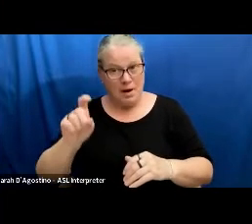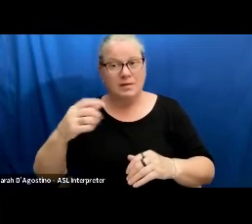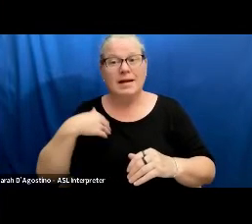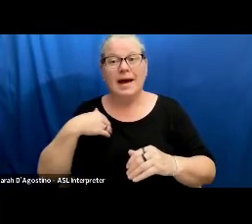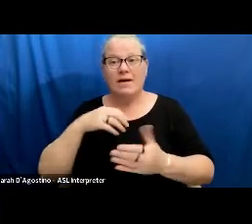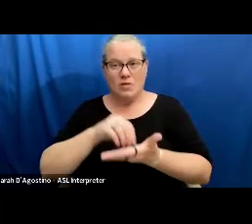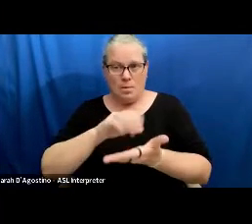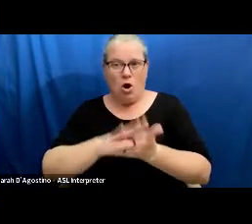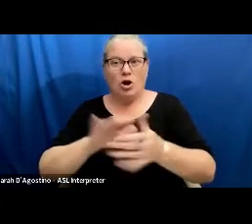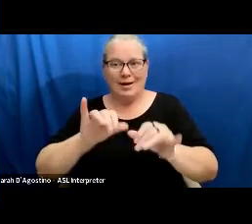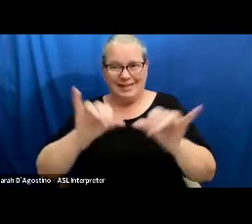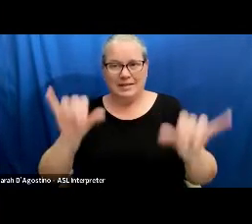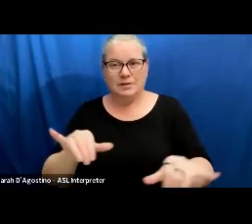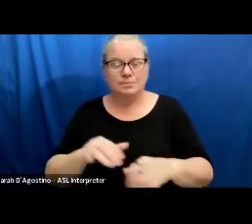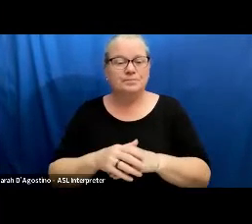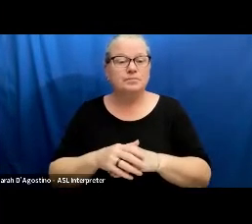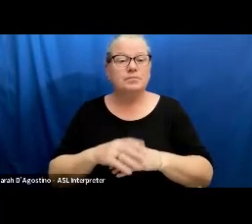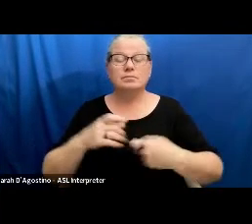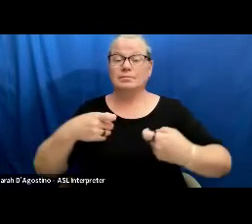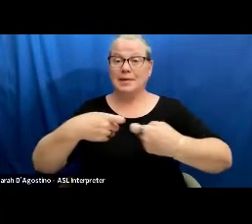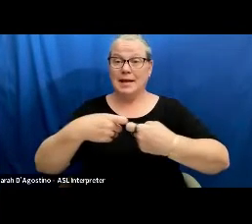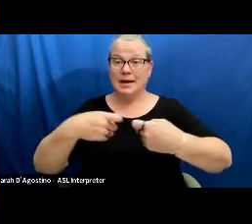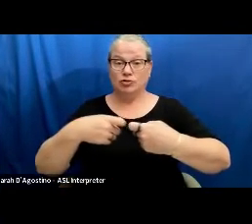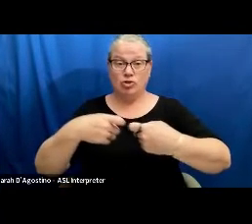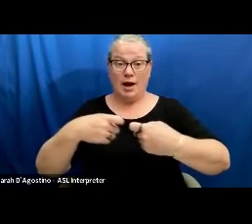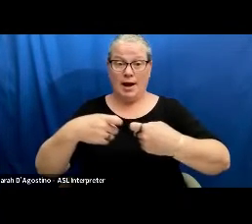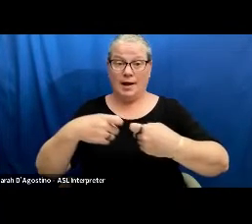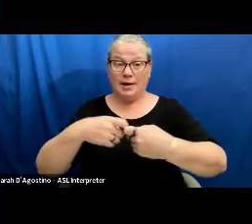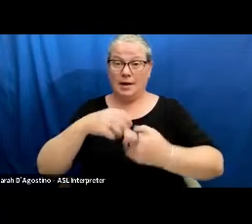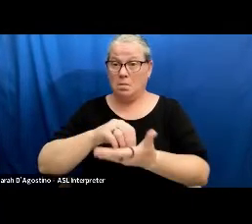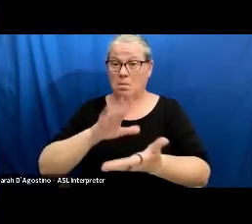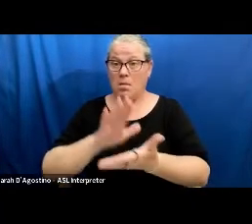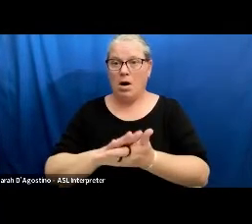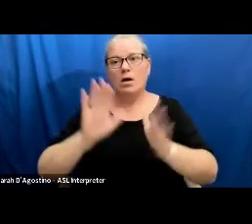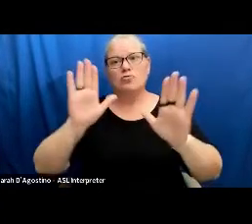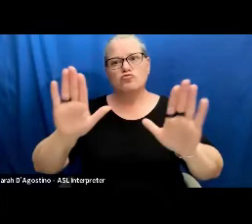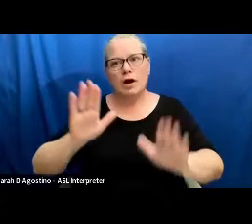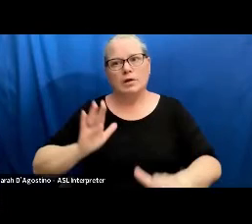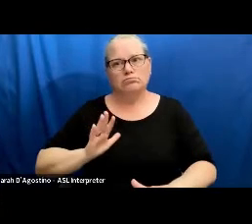the electronic ballot marking system is it can be used by anyone not just people with disabilities